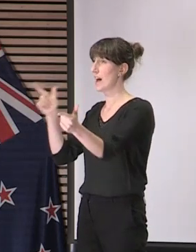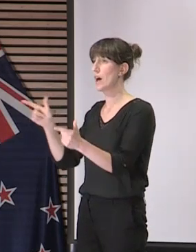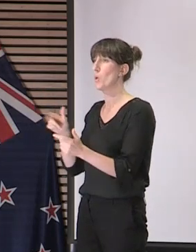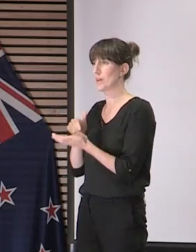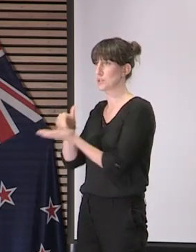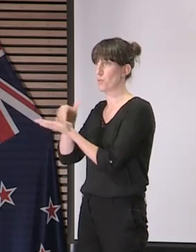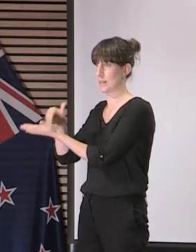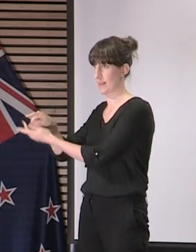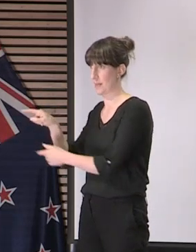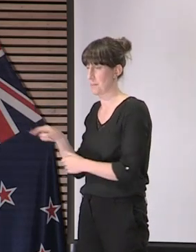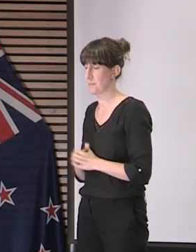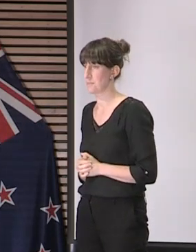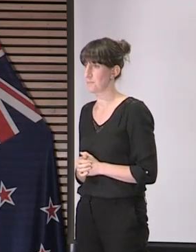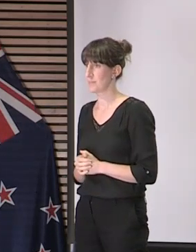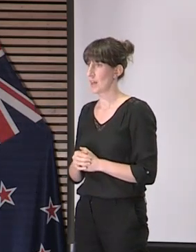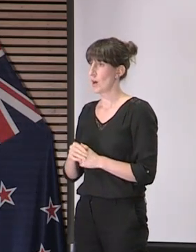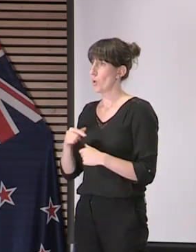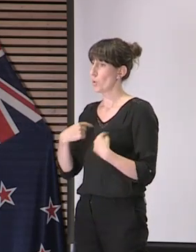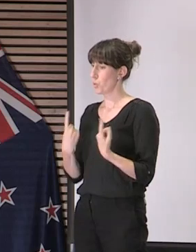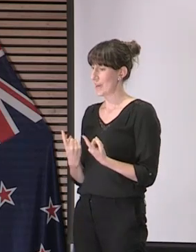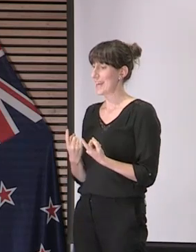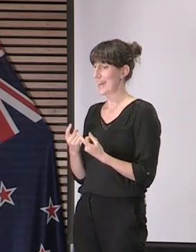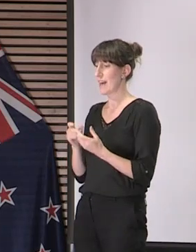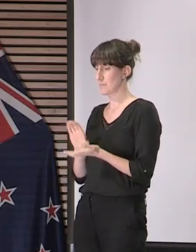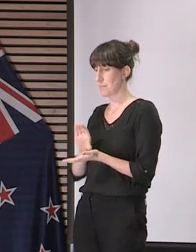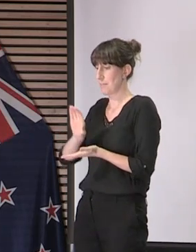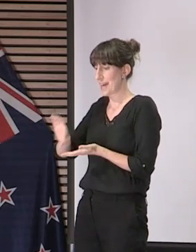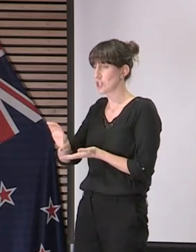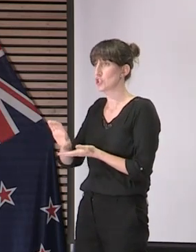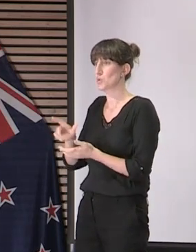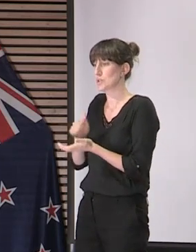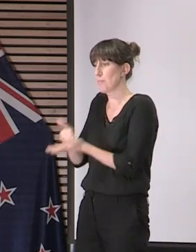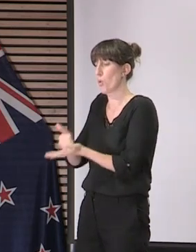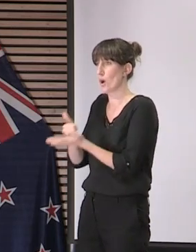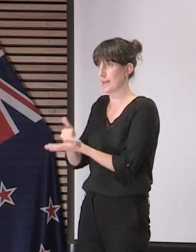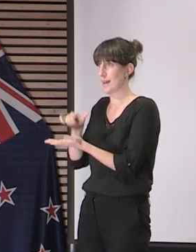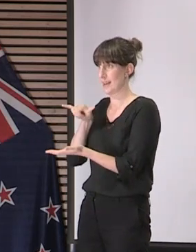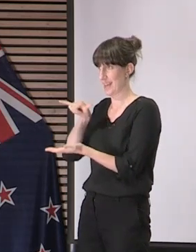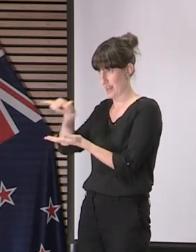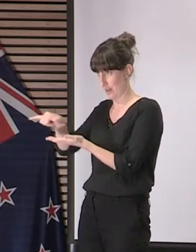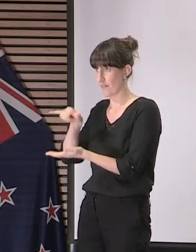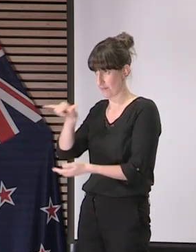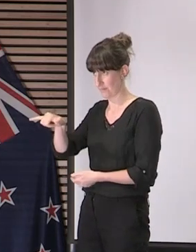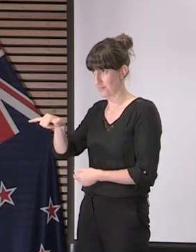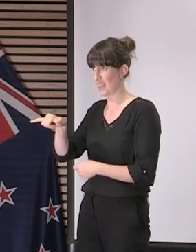industries as well and keeping our isolated communities